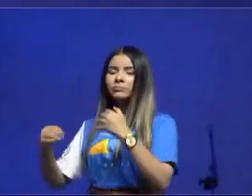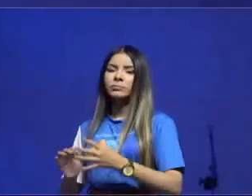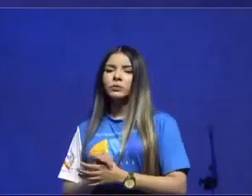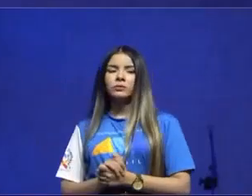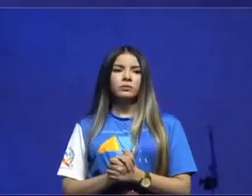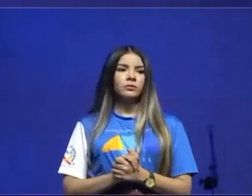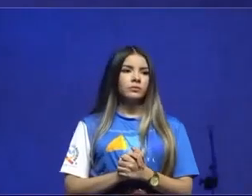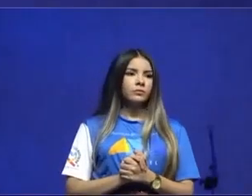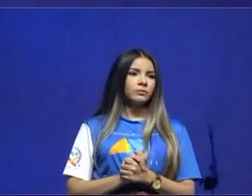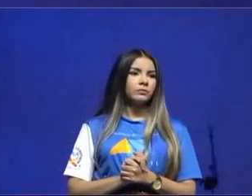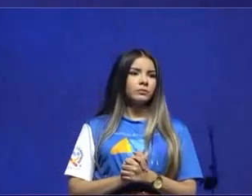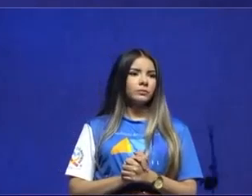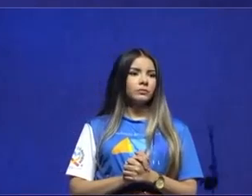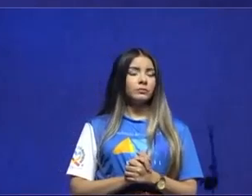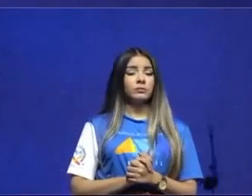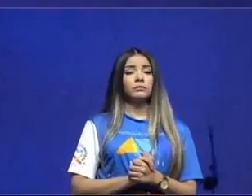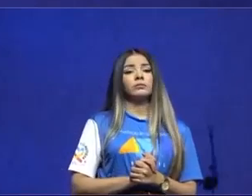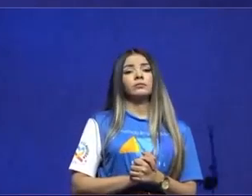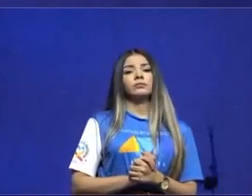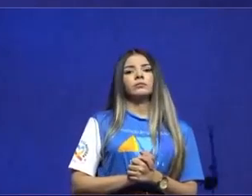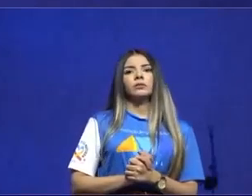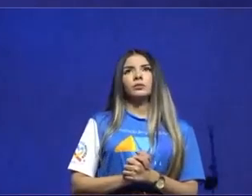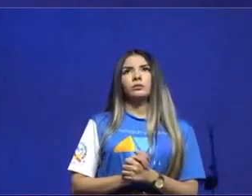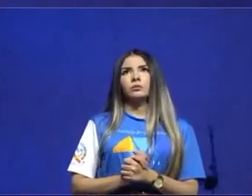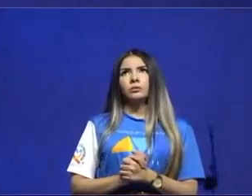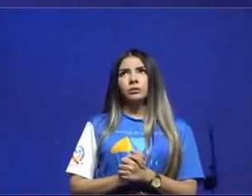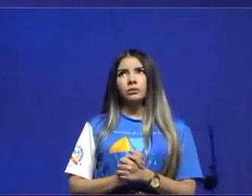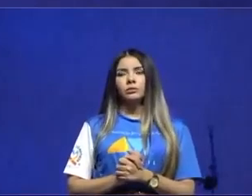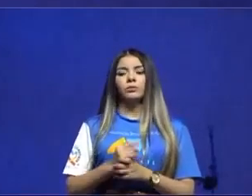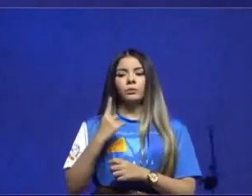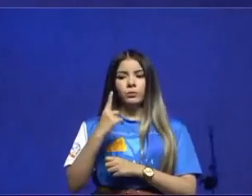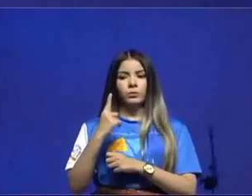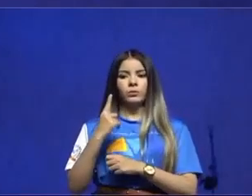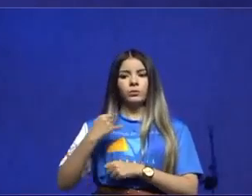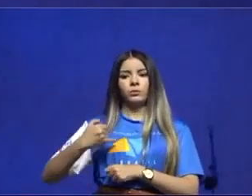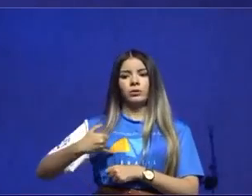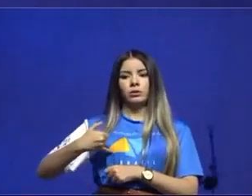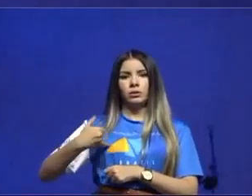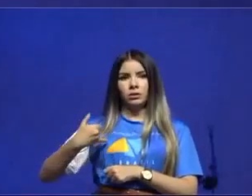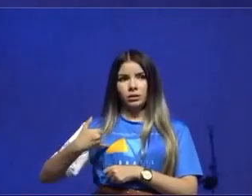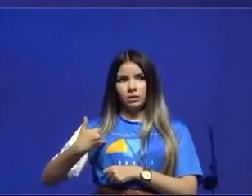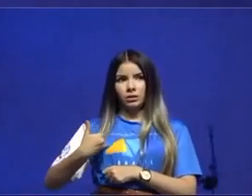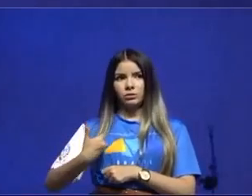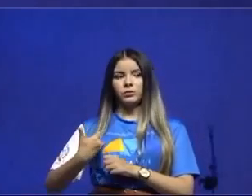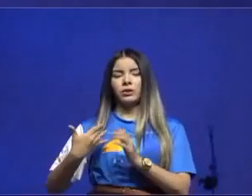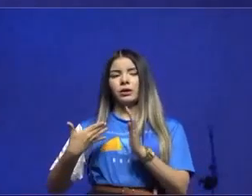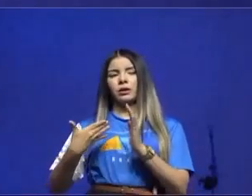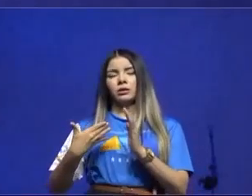until the age of 18 months.